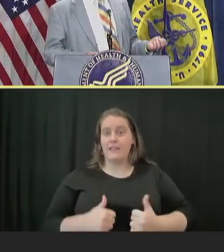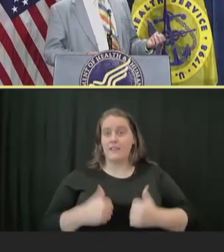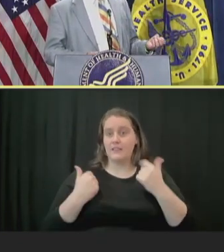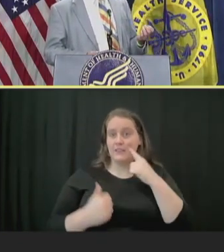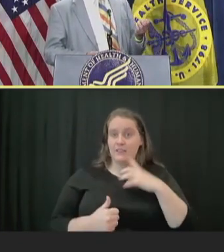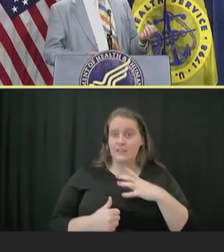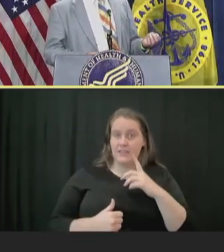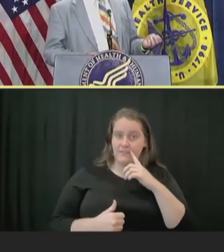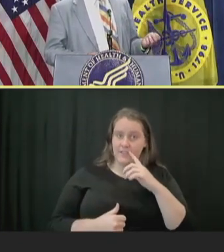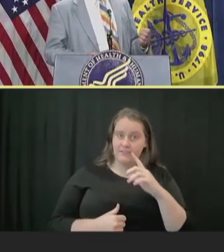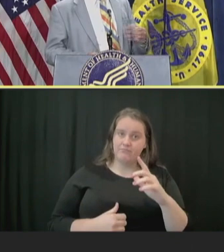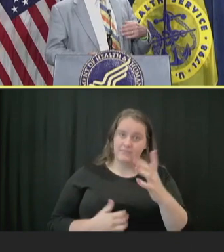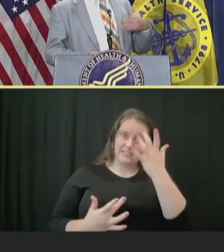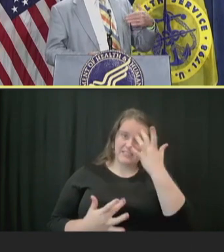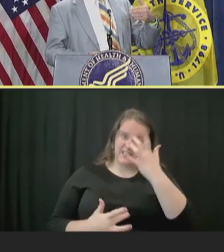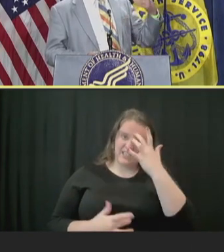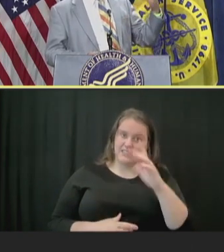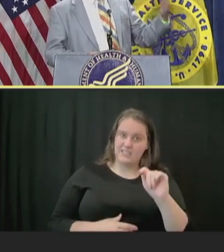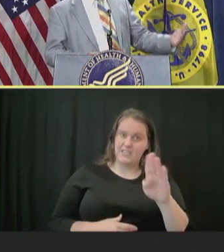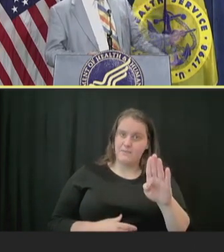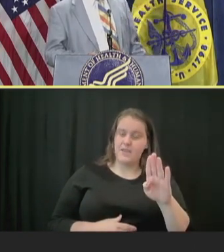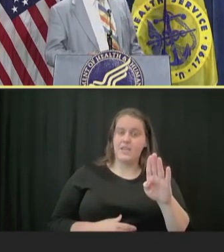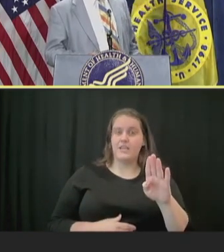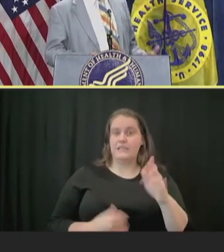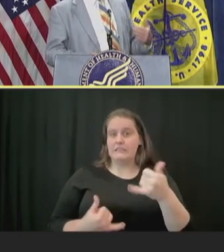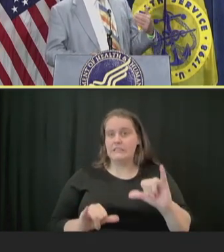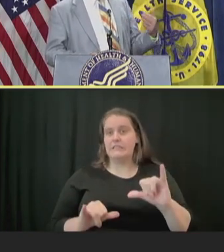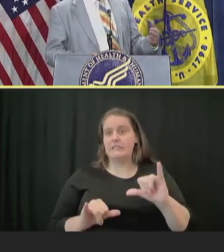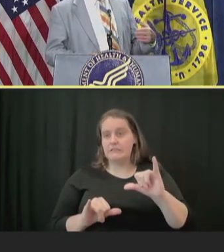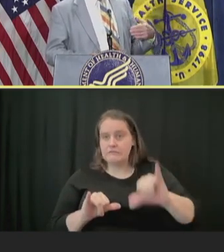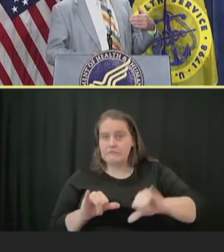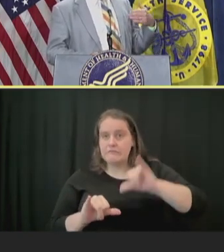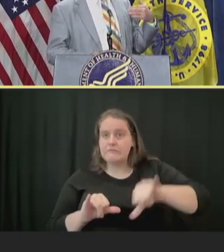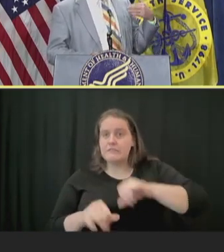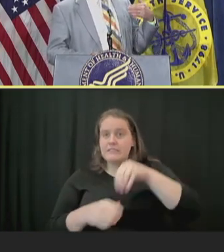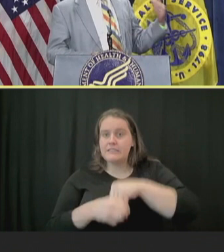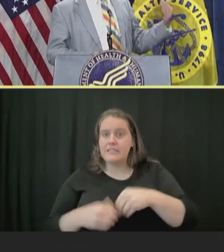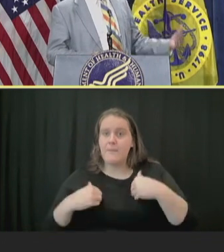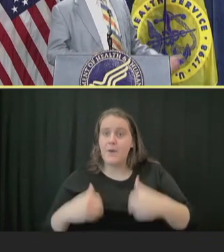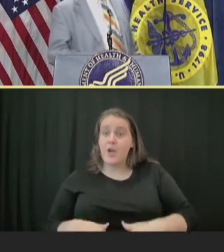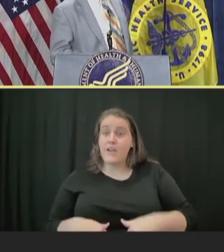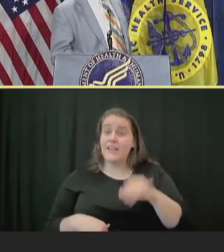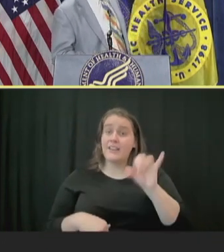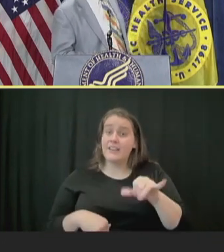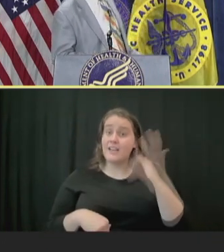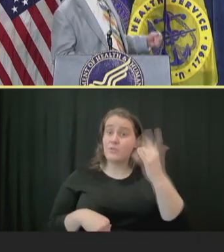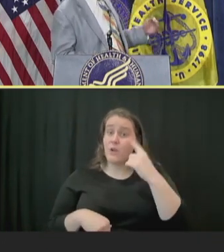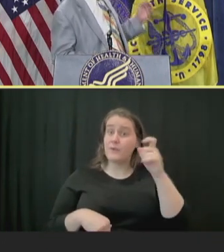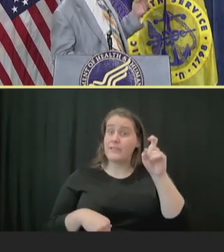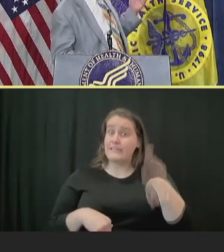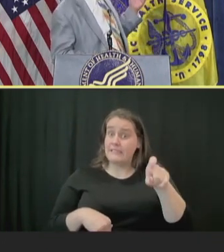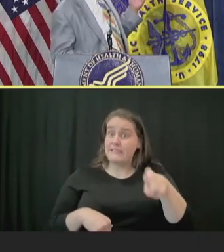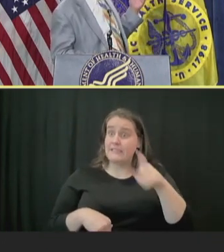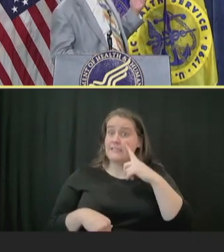practical reasons. The vaccines that are being developed now are not easy to test for that. So,